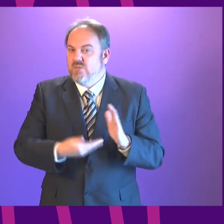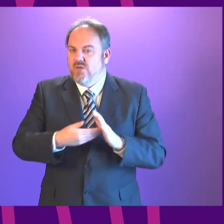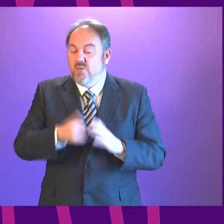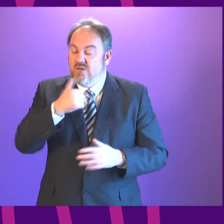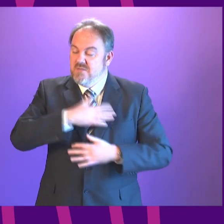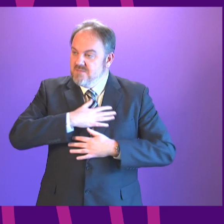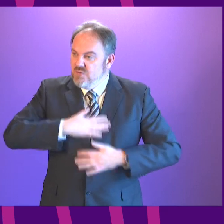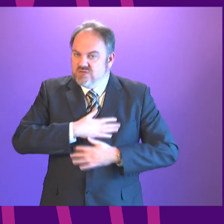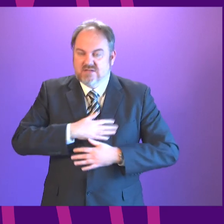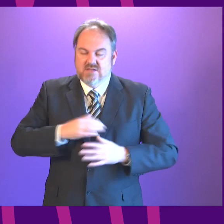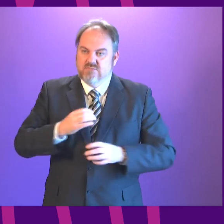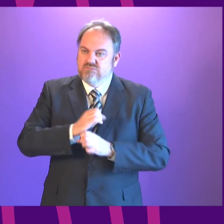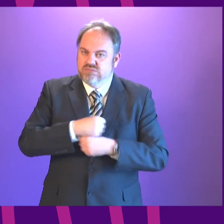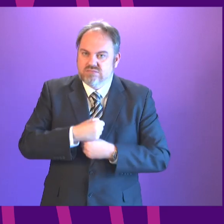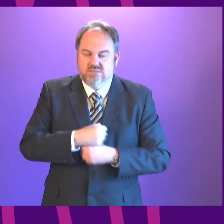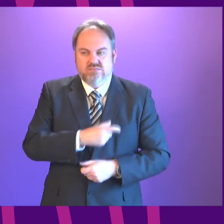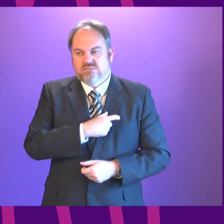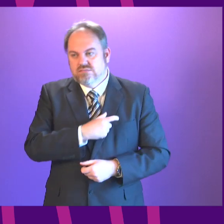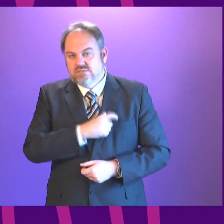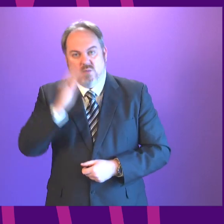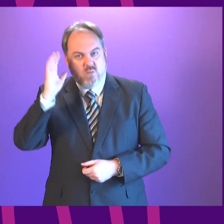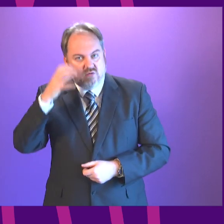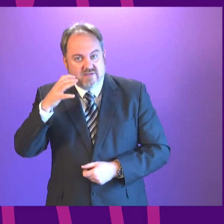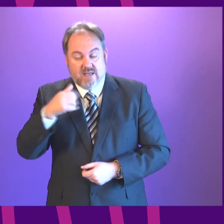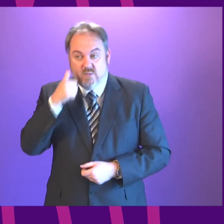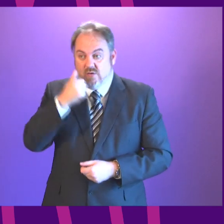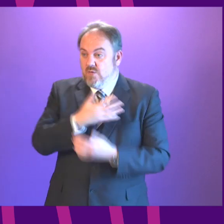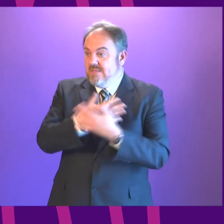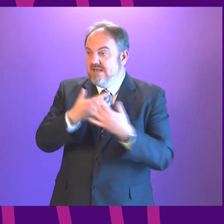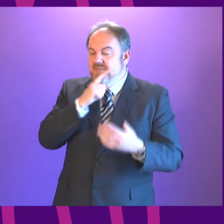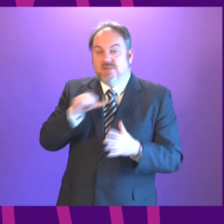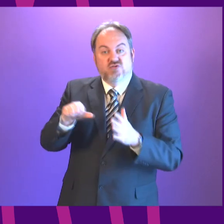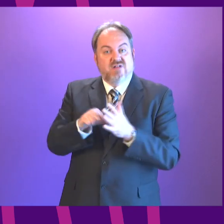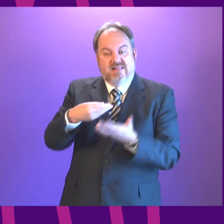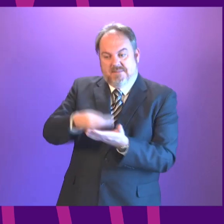it is hard practically and, for so many, it is very hard financially. The Scottish Government